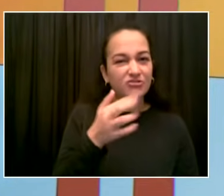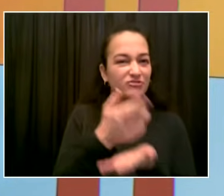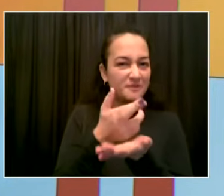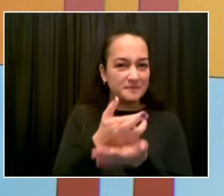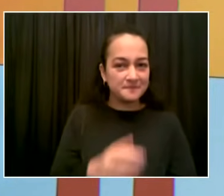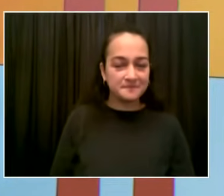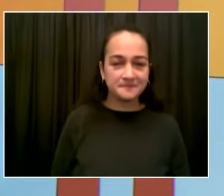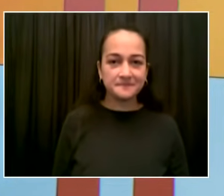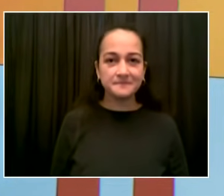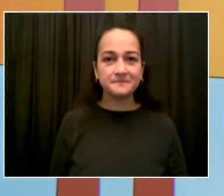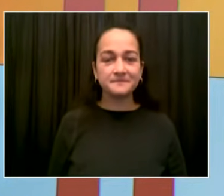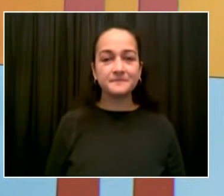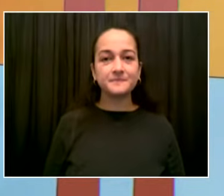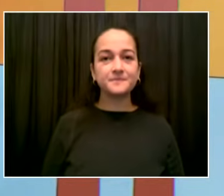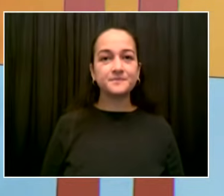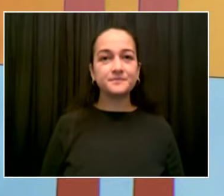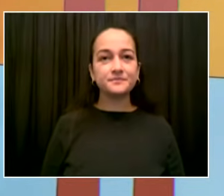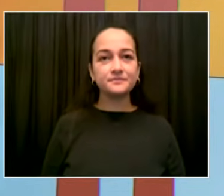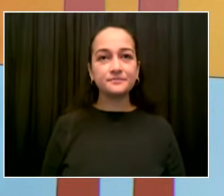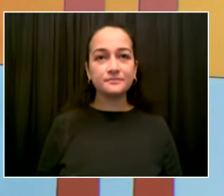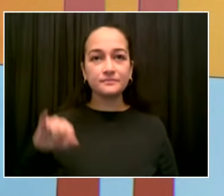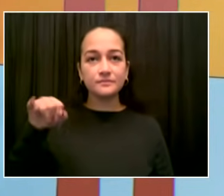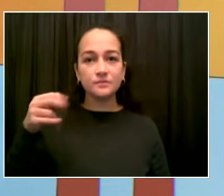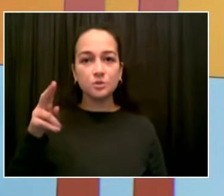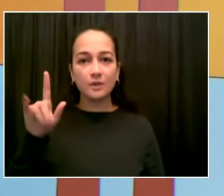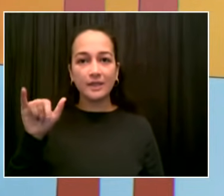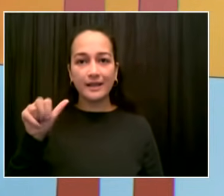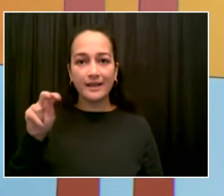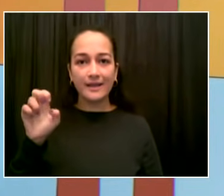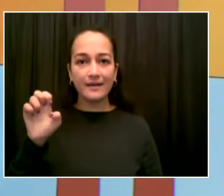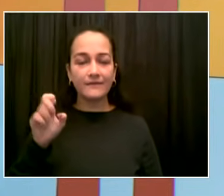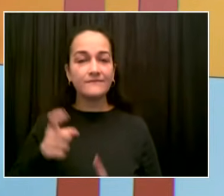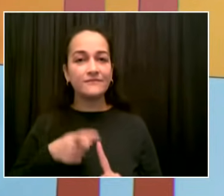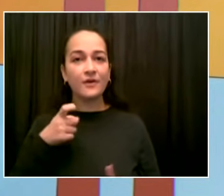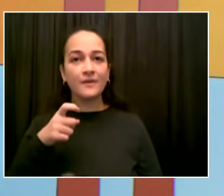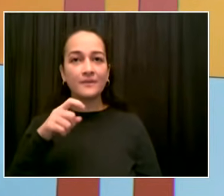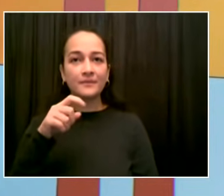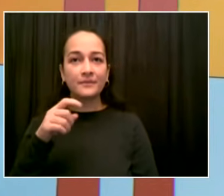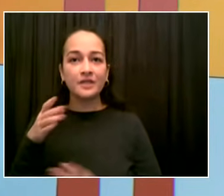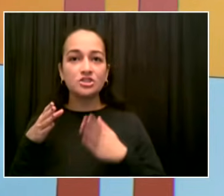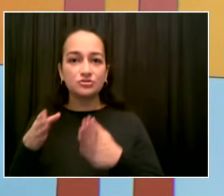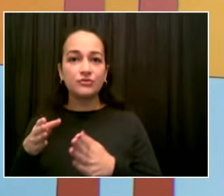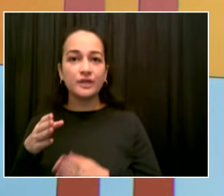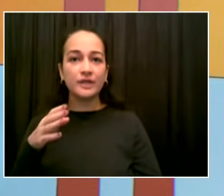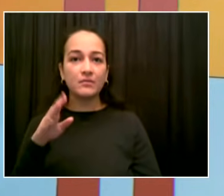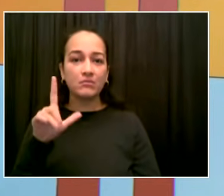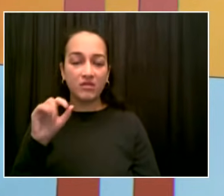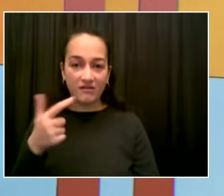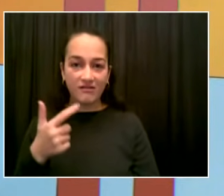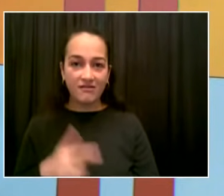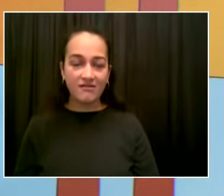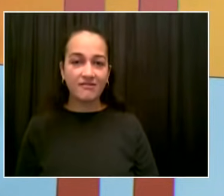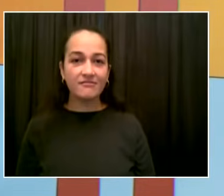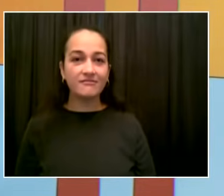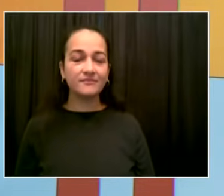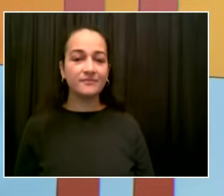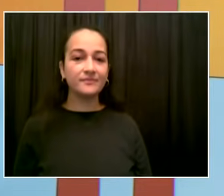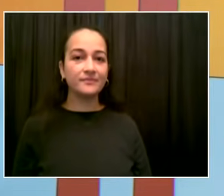TH E LAST QUESTION FOR THE DAY GOES TO JULIANNE FROSTM REETS